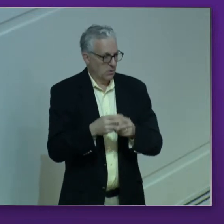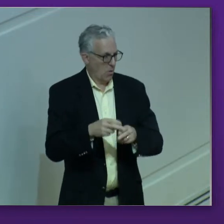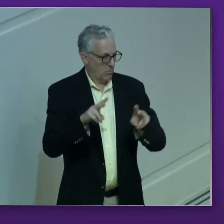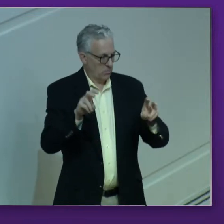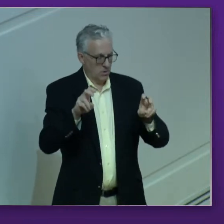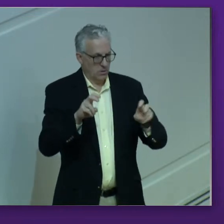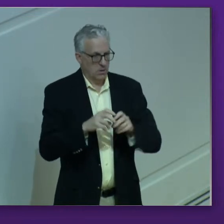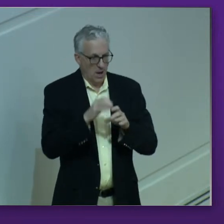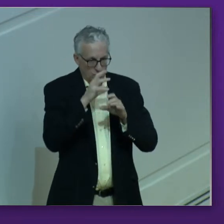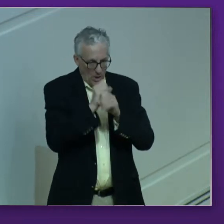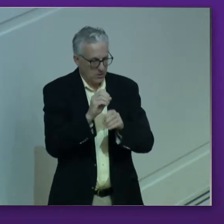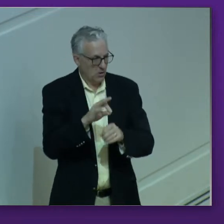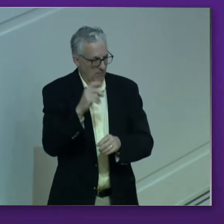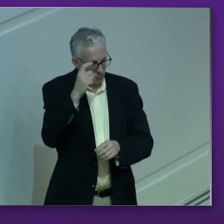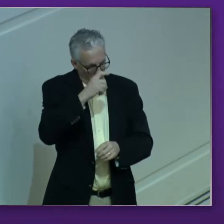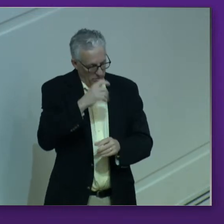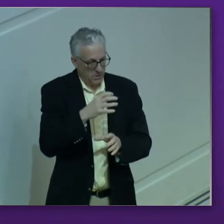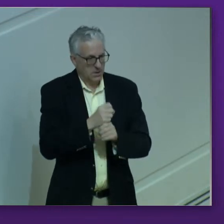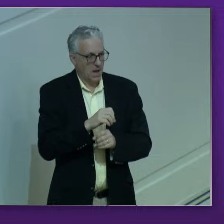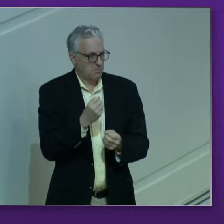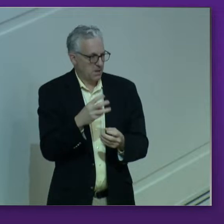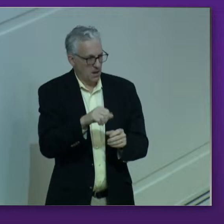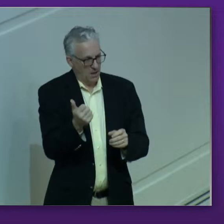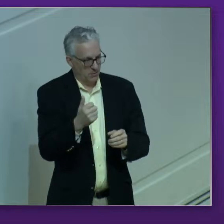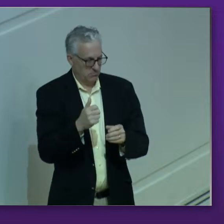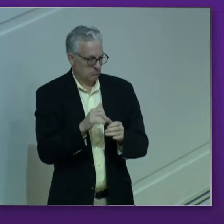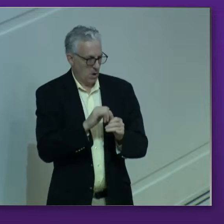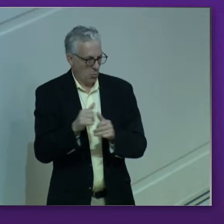THE WRITING CENTER SHE IS AN